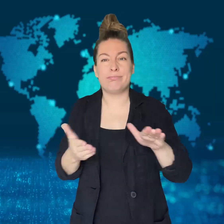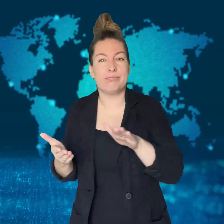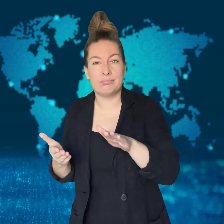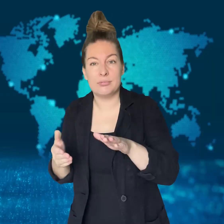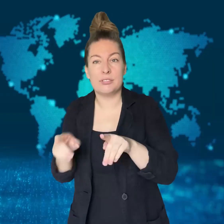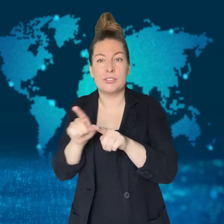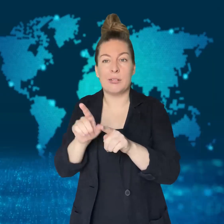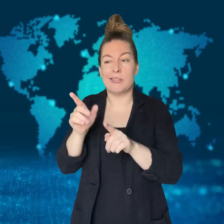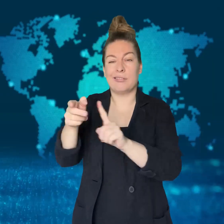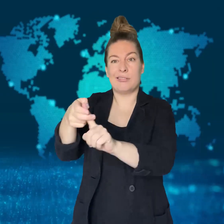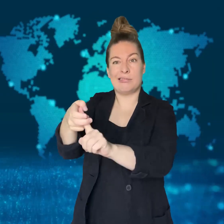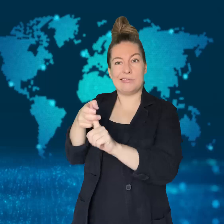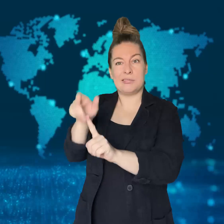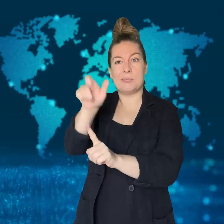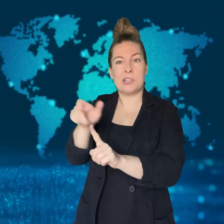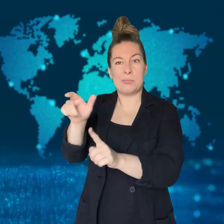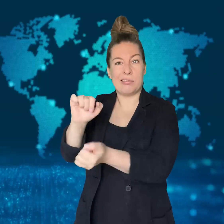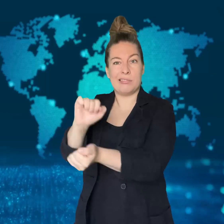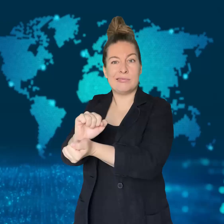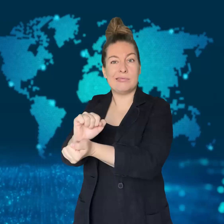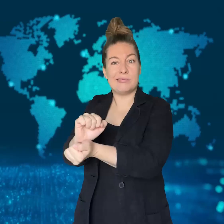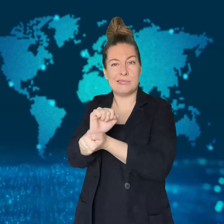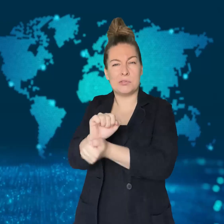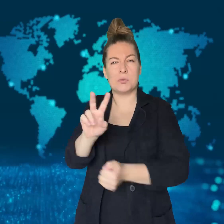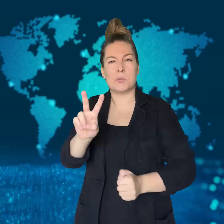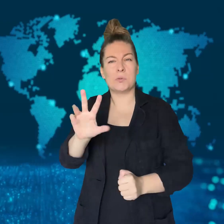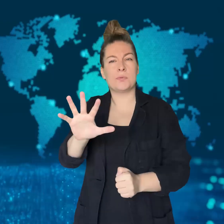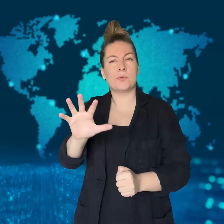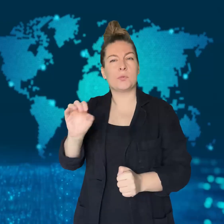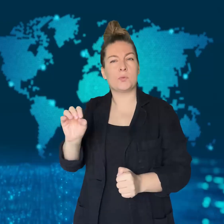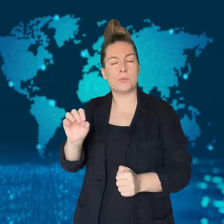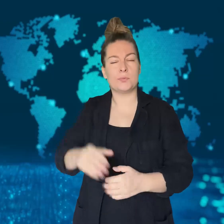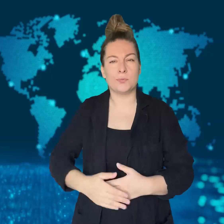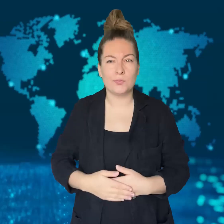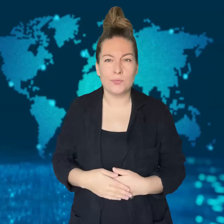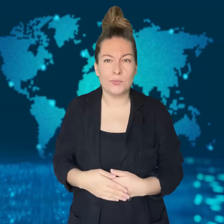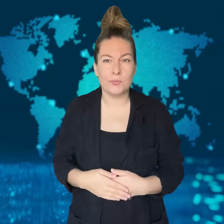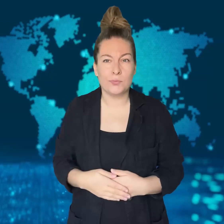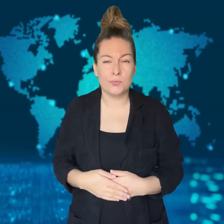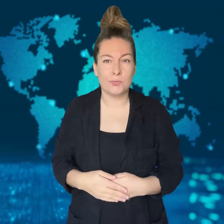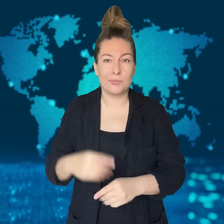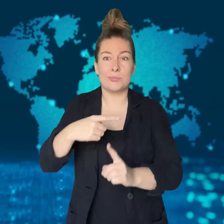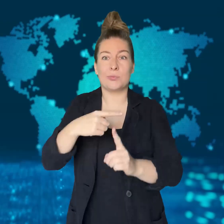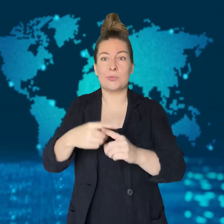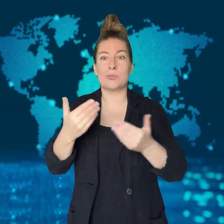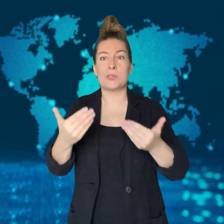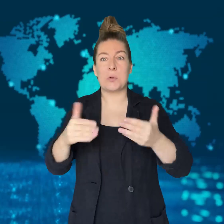The attacks on the Jewish community have included harassment, assault,